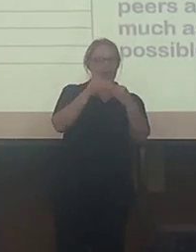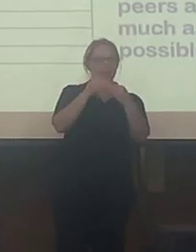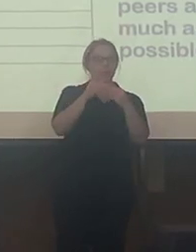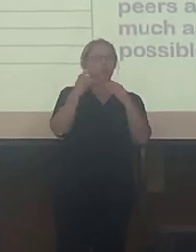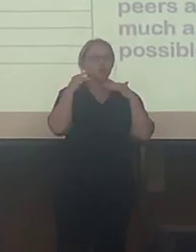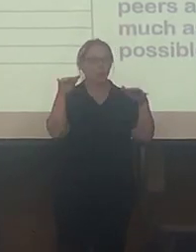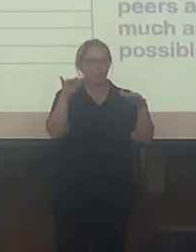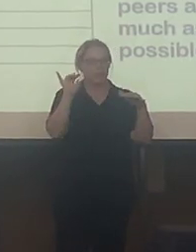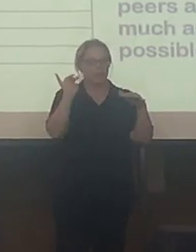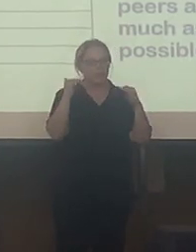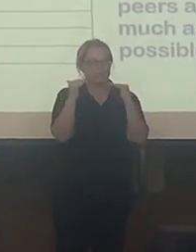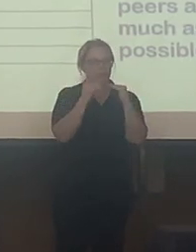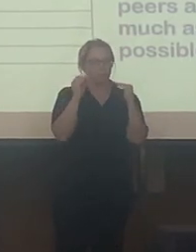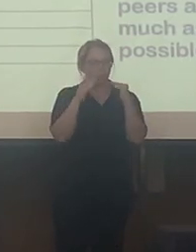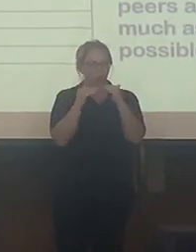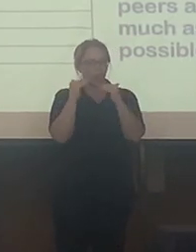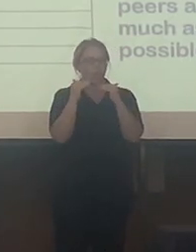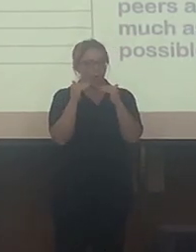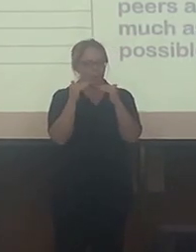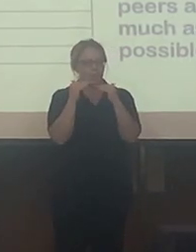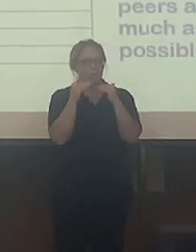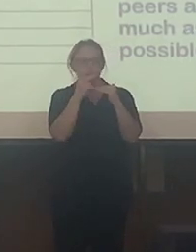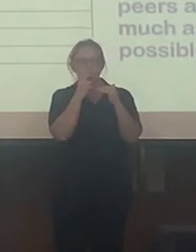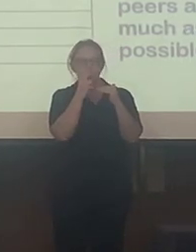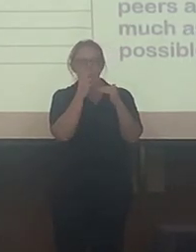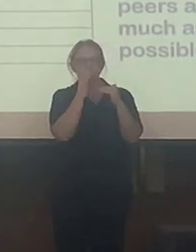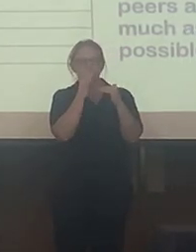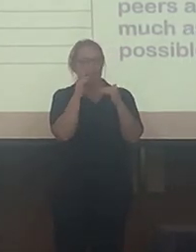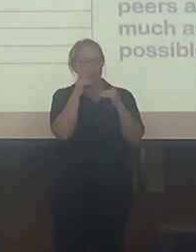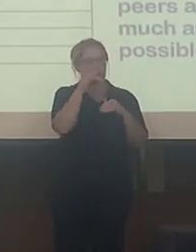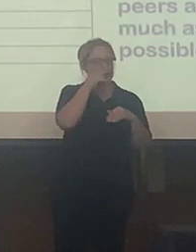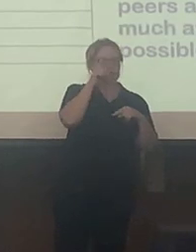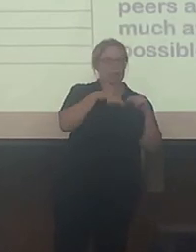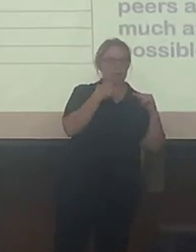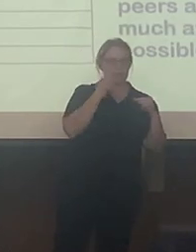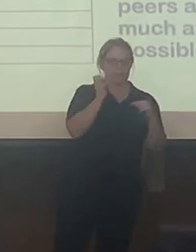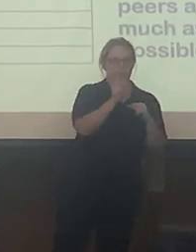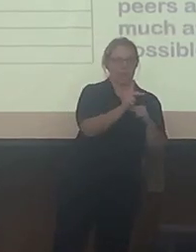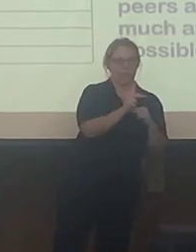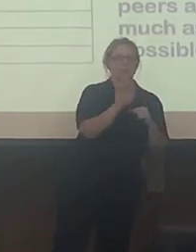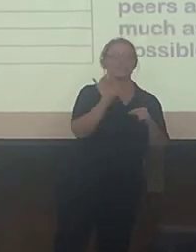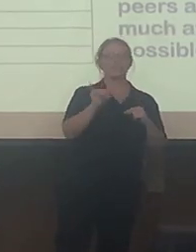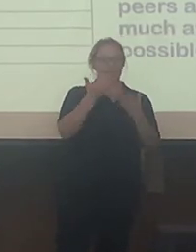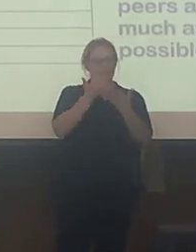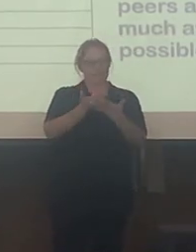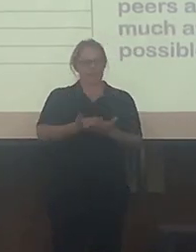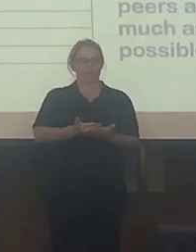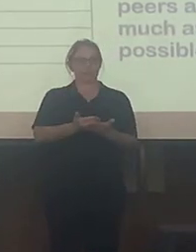little bit then the kid can't repeat it back to me that's your data to support an fm system which is